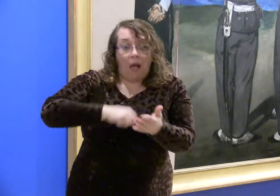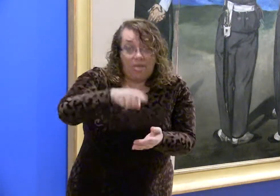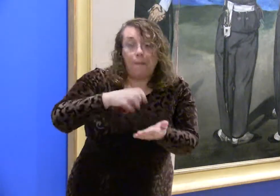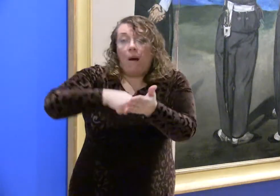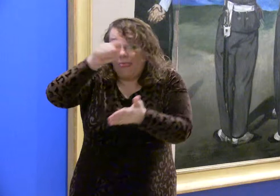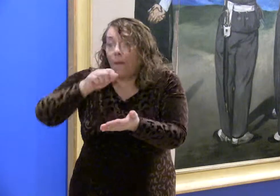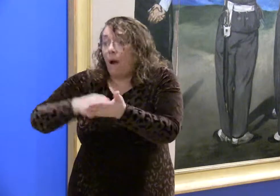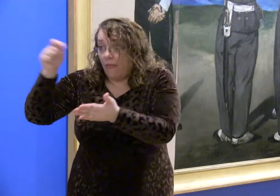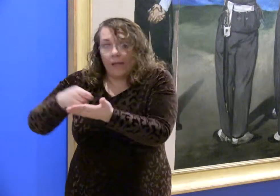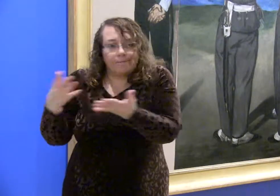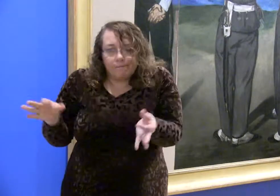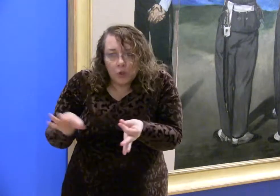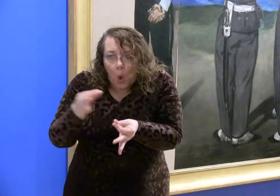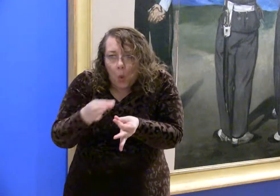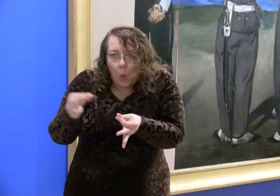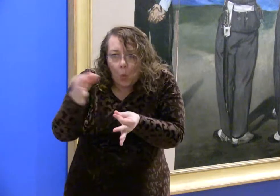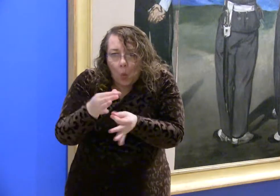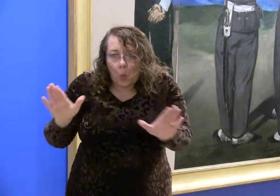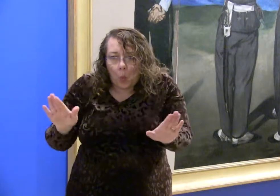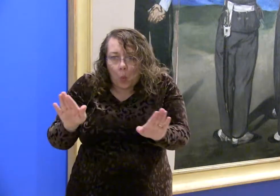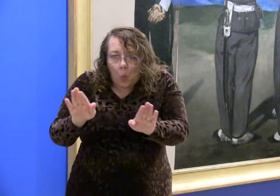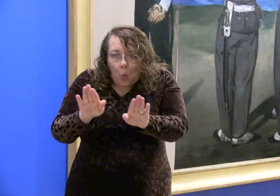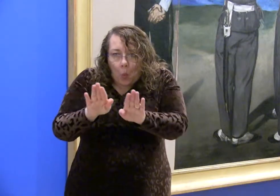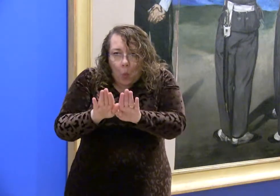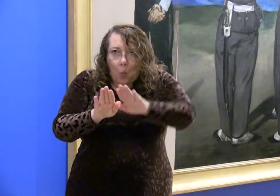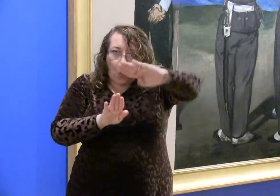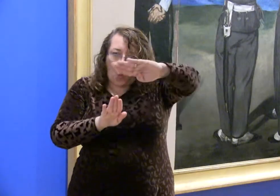canvas. The painting as it stands was bought by the National Gallery